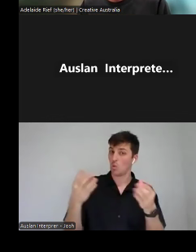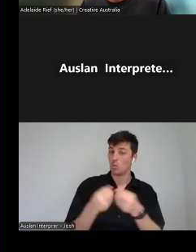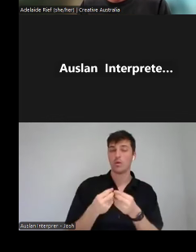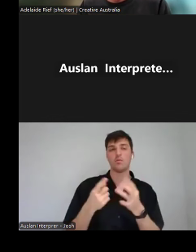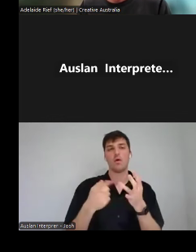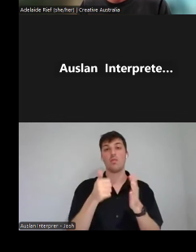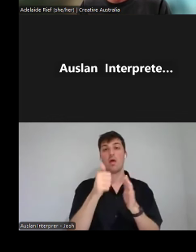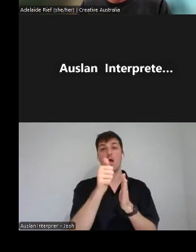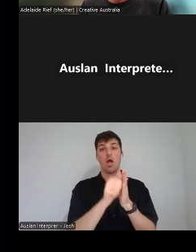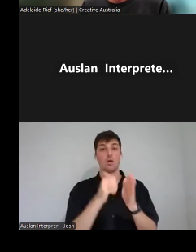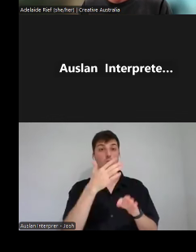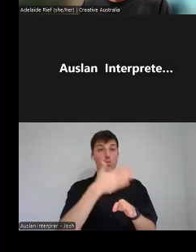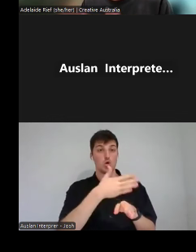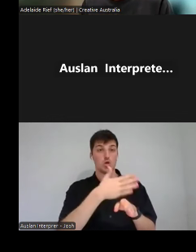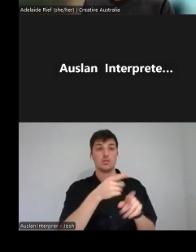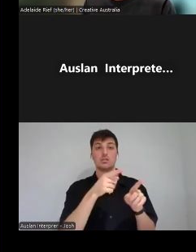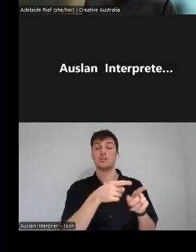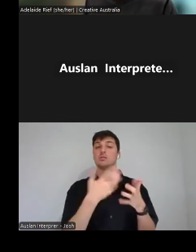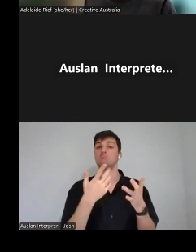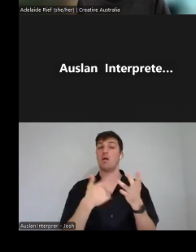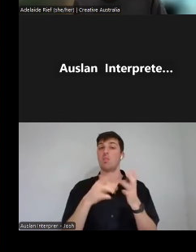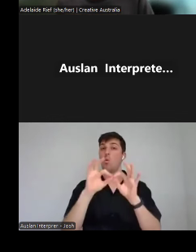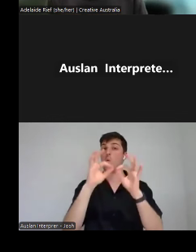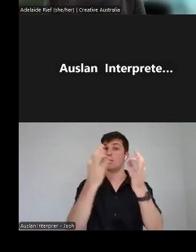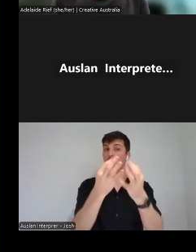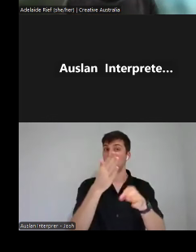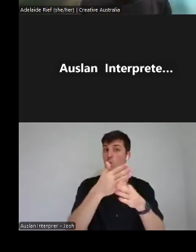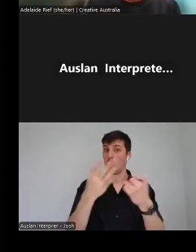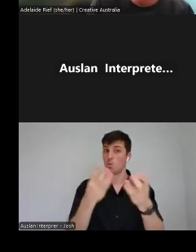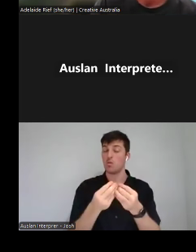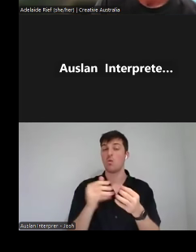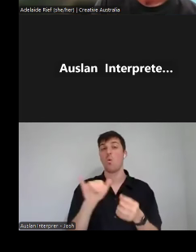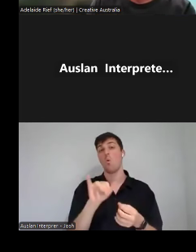organisations that you work with, people who you know who have been on Boards in the past. All of